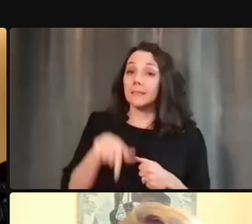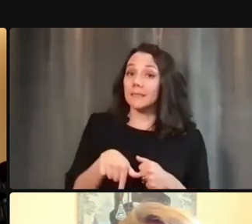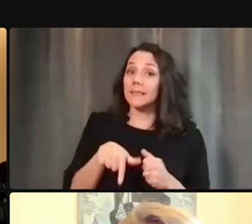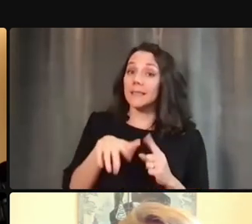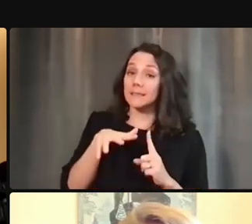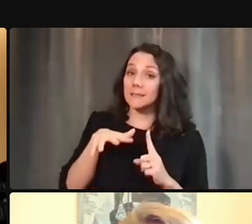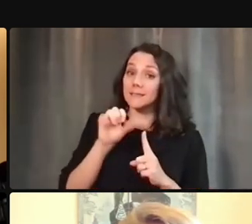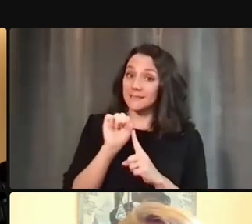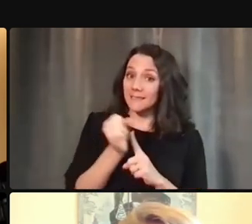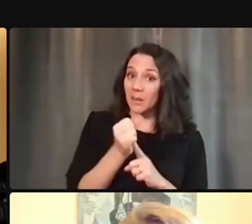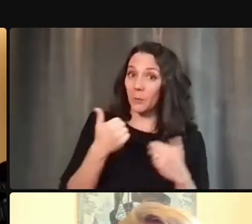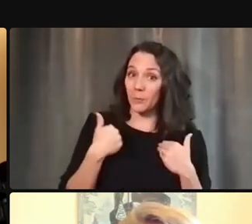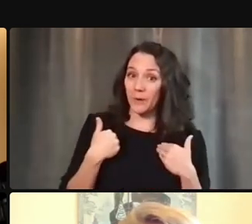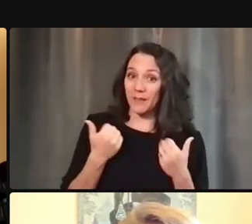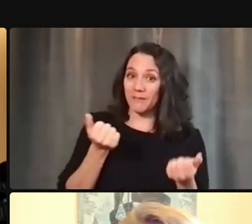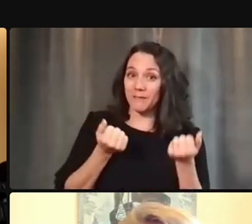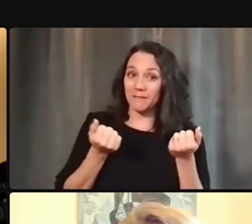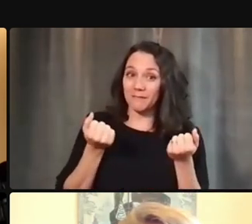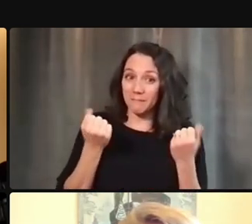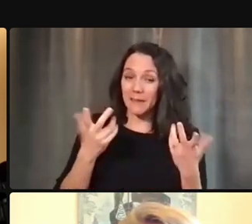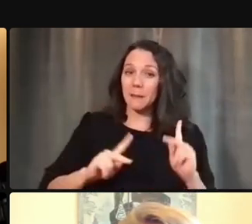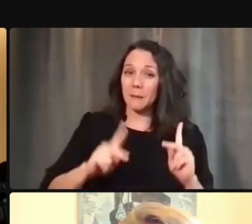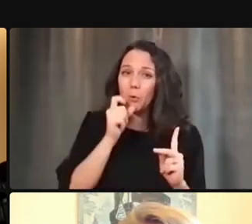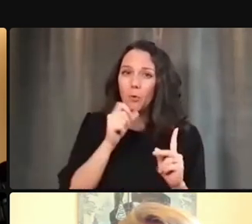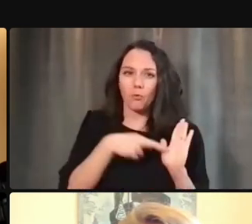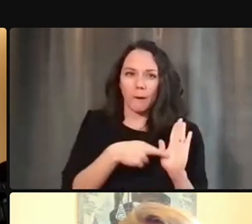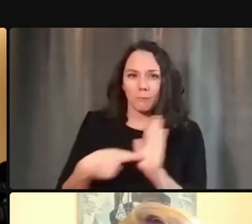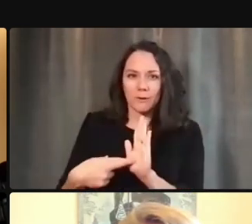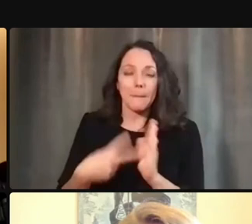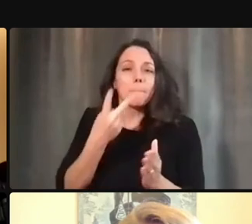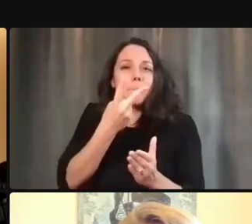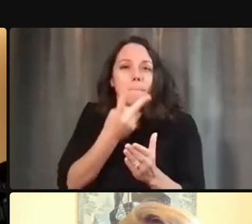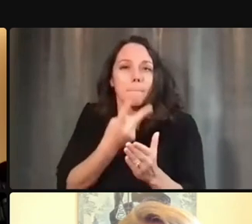who represent both sides of that, who come from the trained world